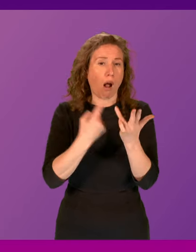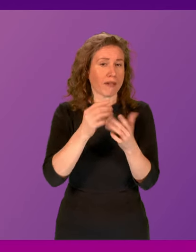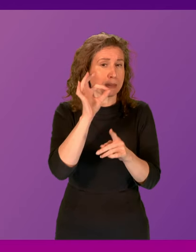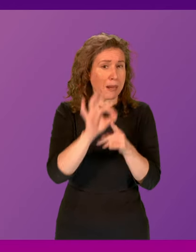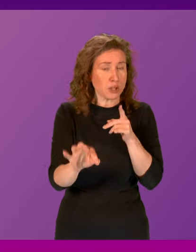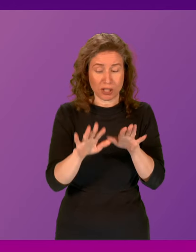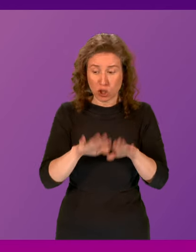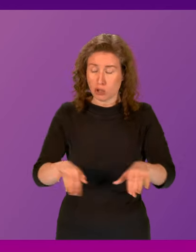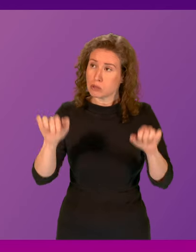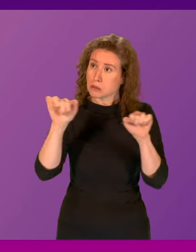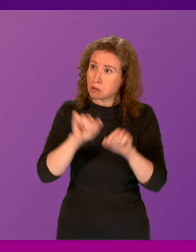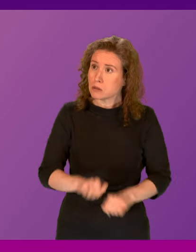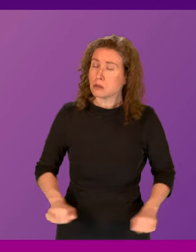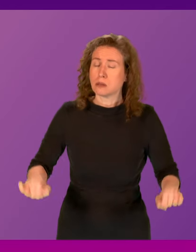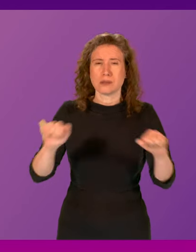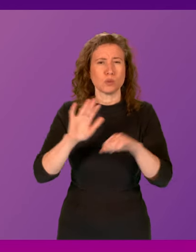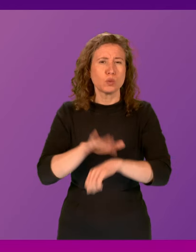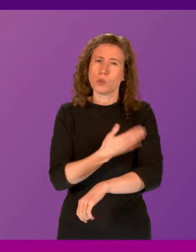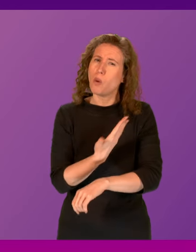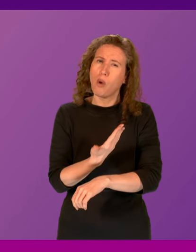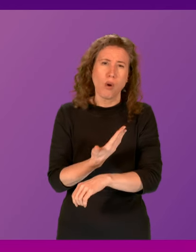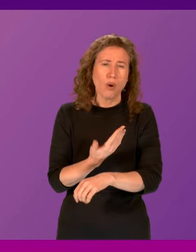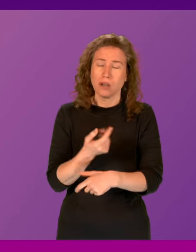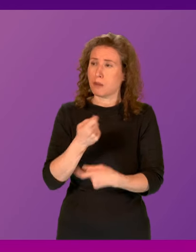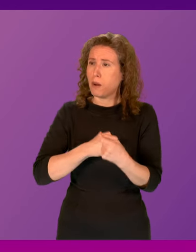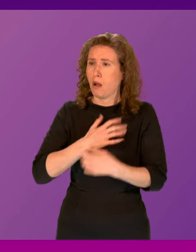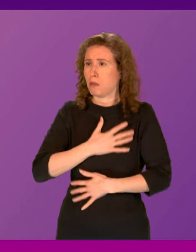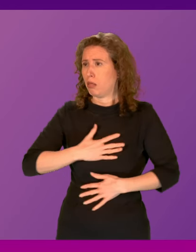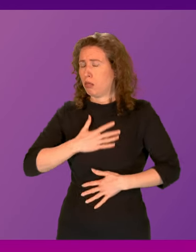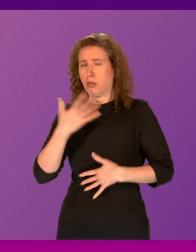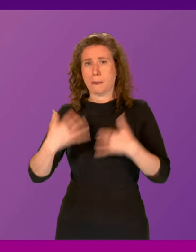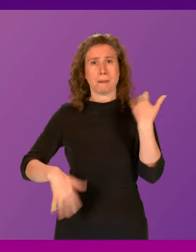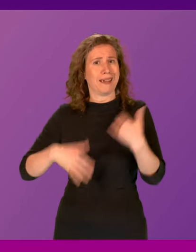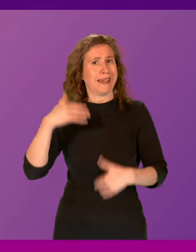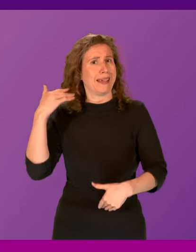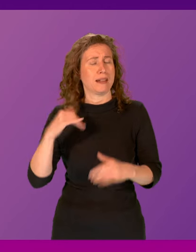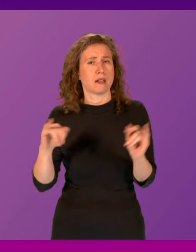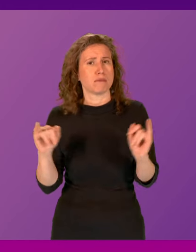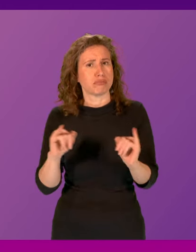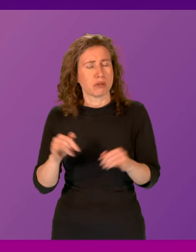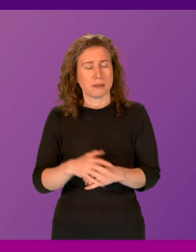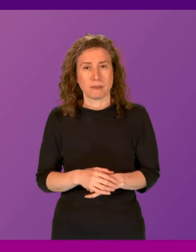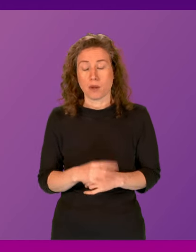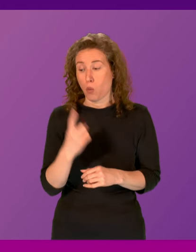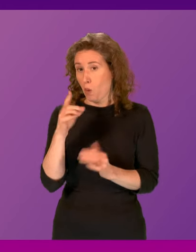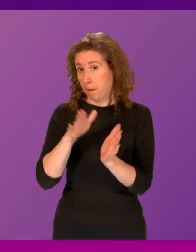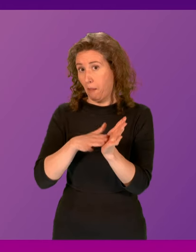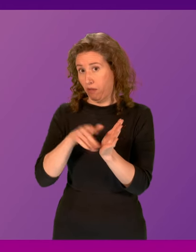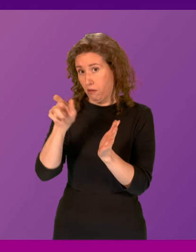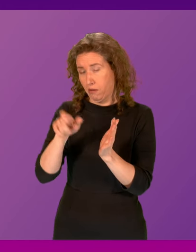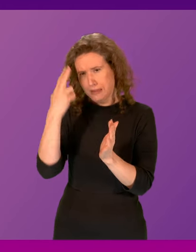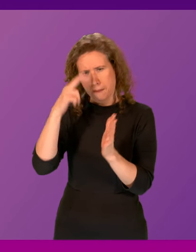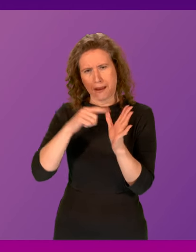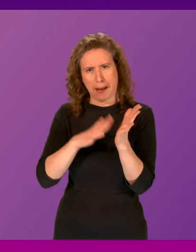unacceptable waits that have left them distressed and in pain. One mum, Amy, has told me about the